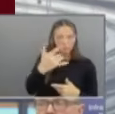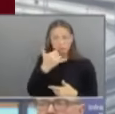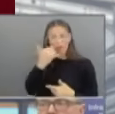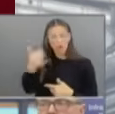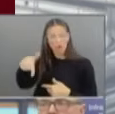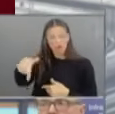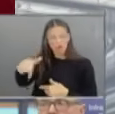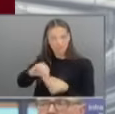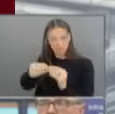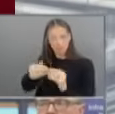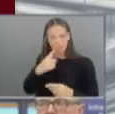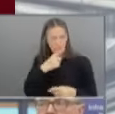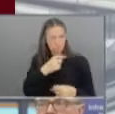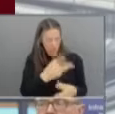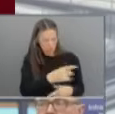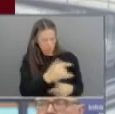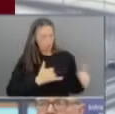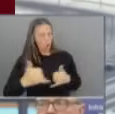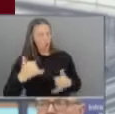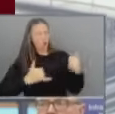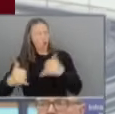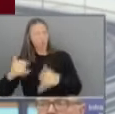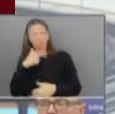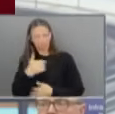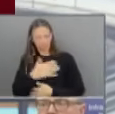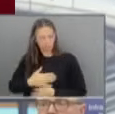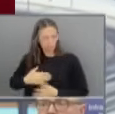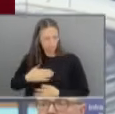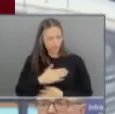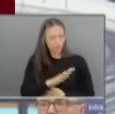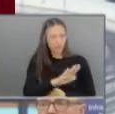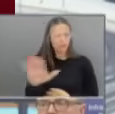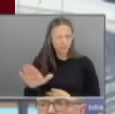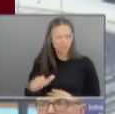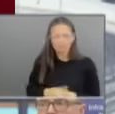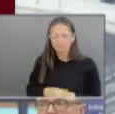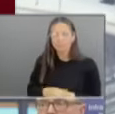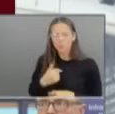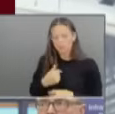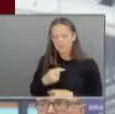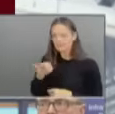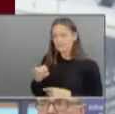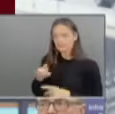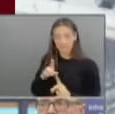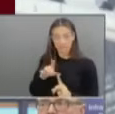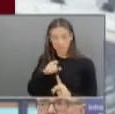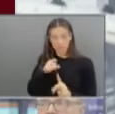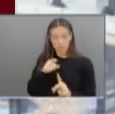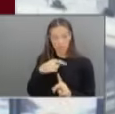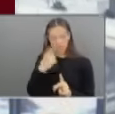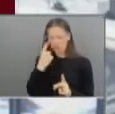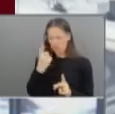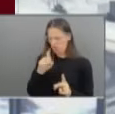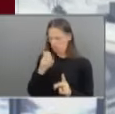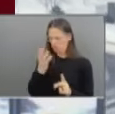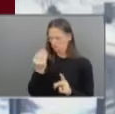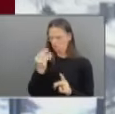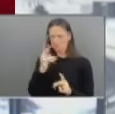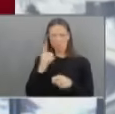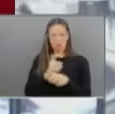I SHARED THAT PHONE NUMBER WITH EVERYONE THAT WAS TO FOR THE UNMET NEEDS, AND WE TOOK A LOT OF CALLS ON THAT. AND I REALLY APPRECIATE YOU ALL DOING THAT.